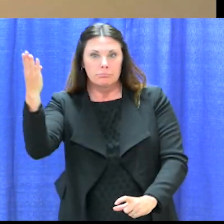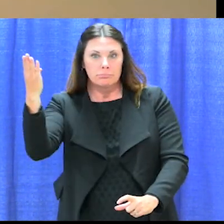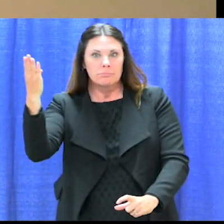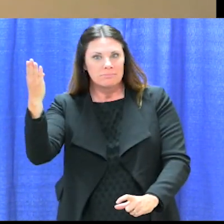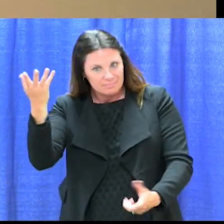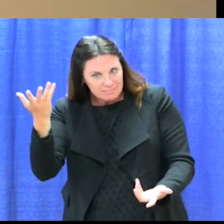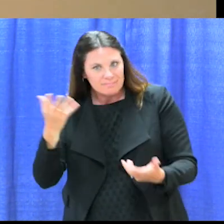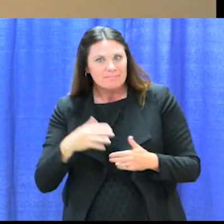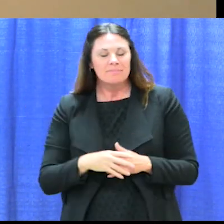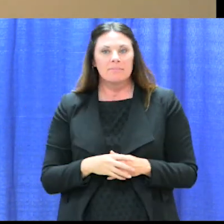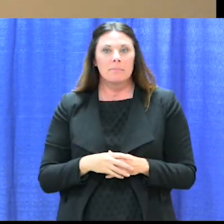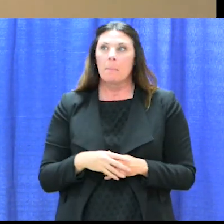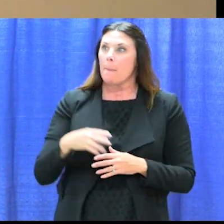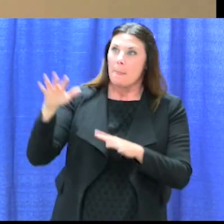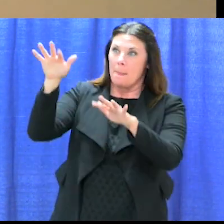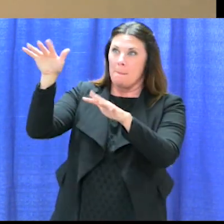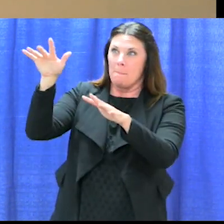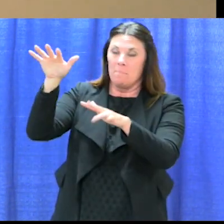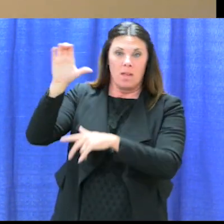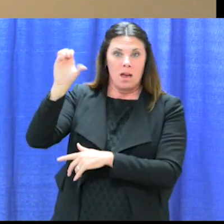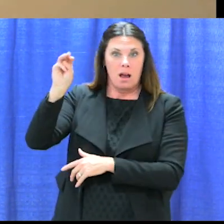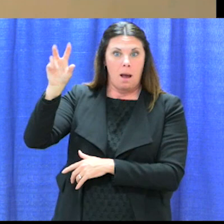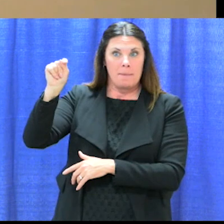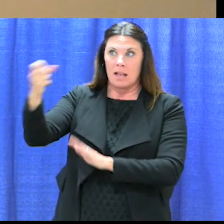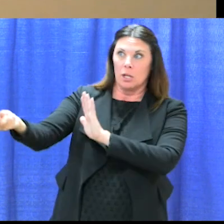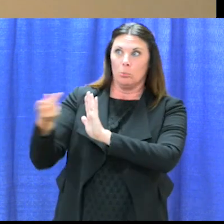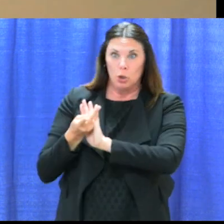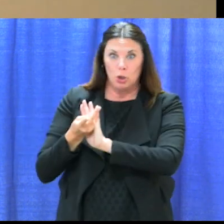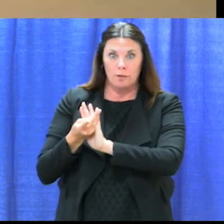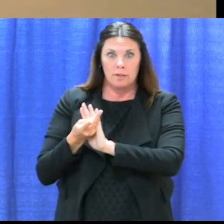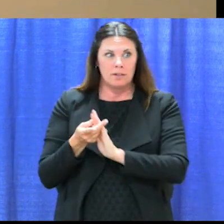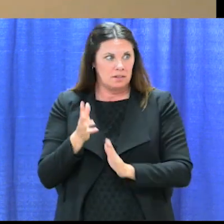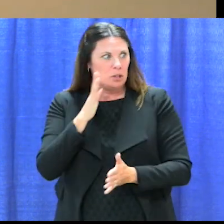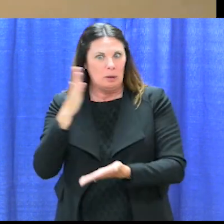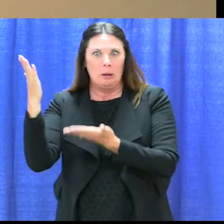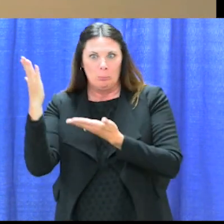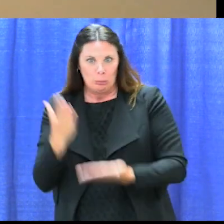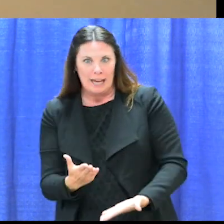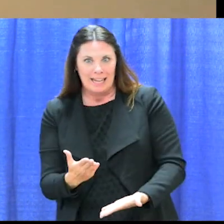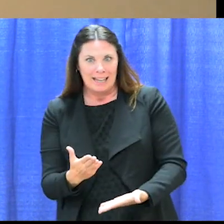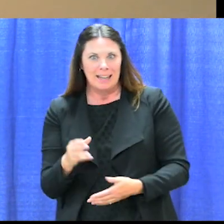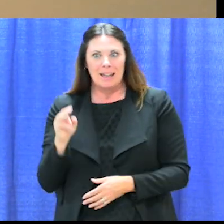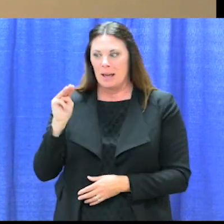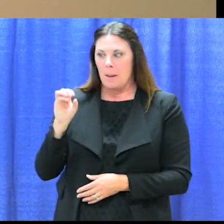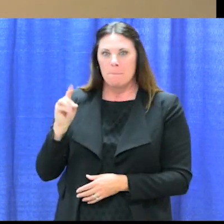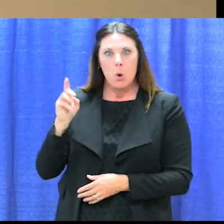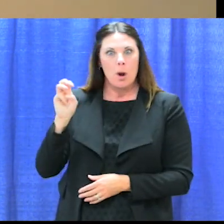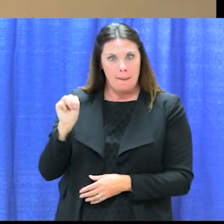And as soon as you are approved you will be delivered your modem it's an all-in-one modem